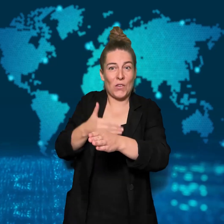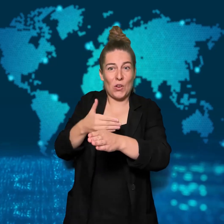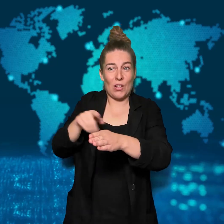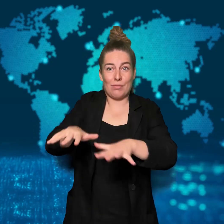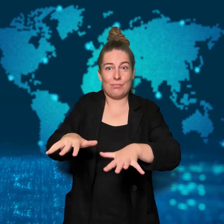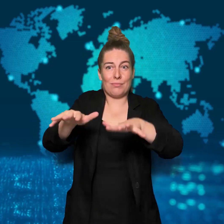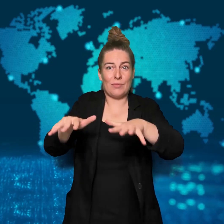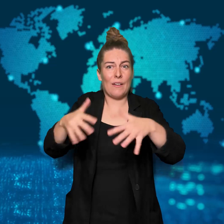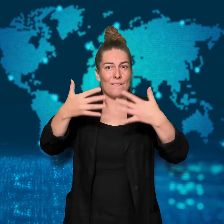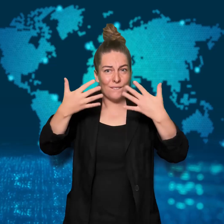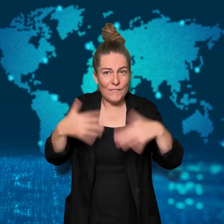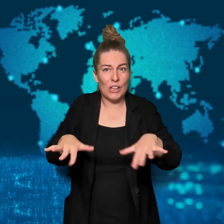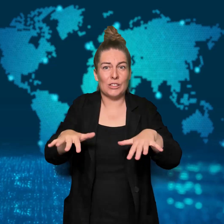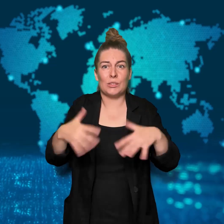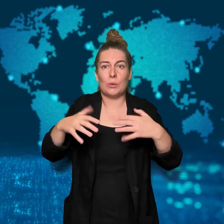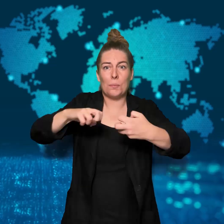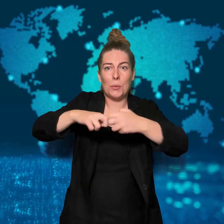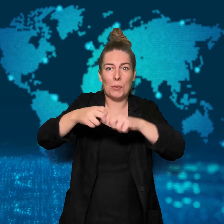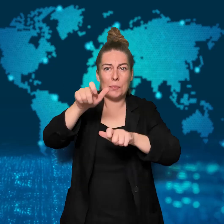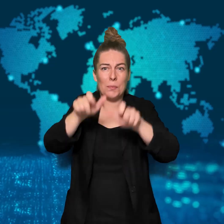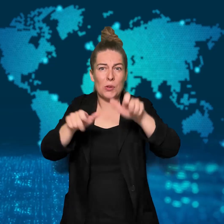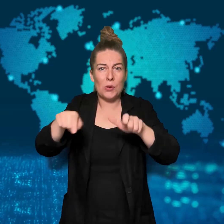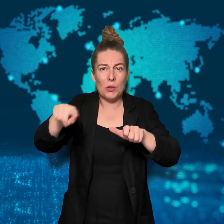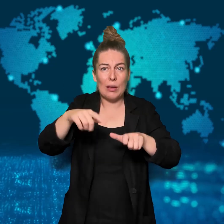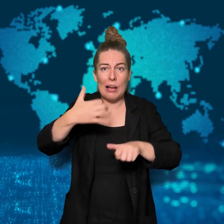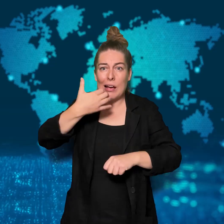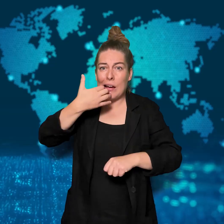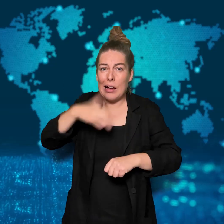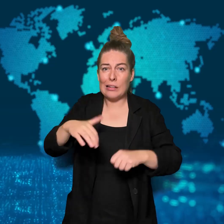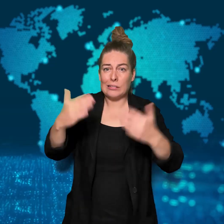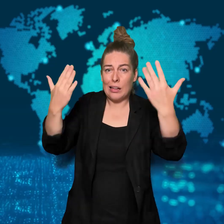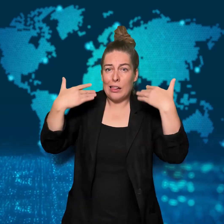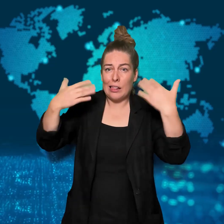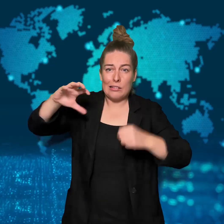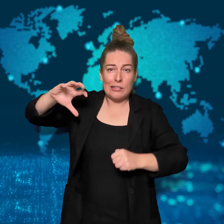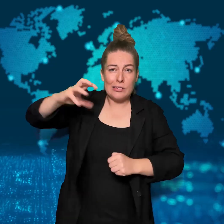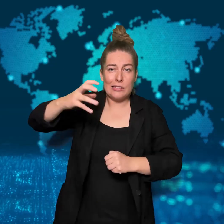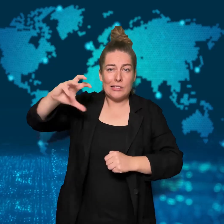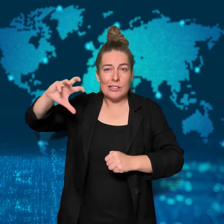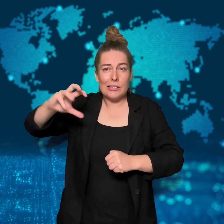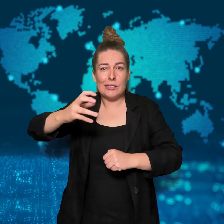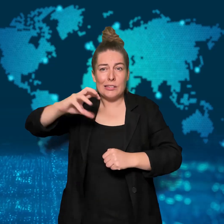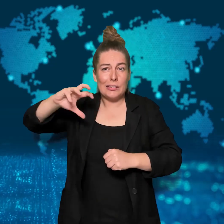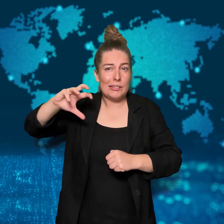killed over 40,000 people.